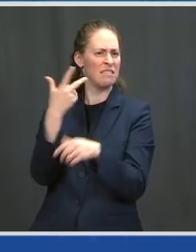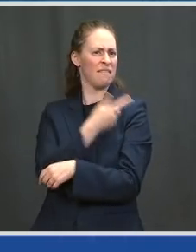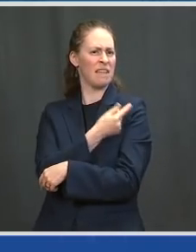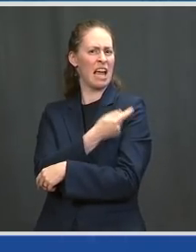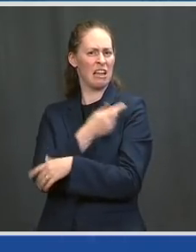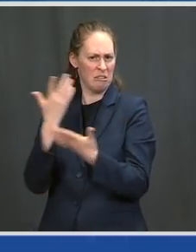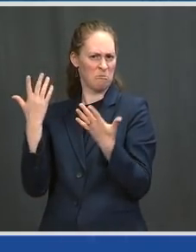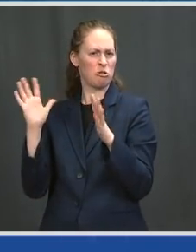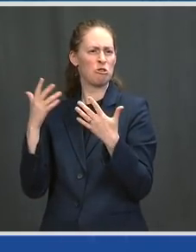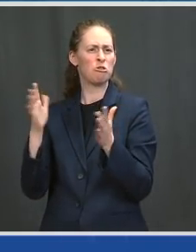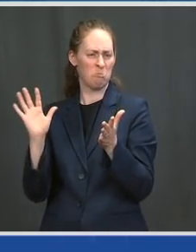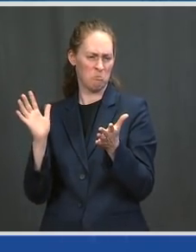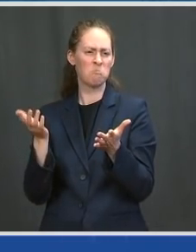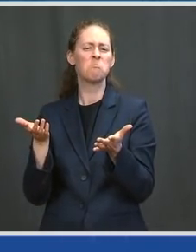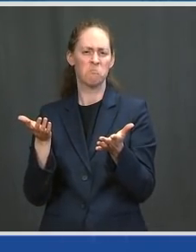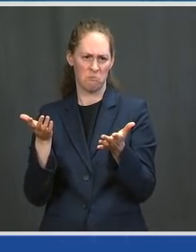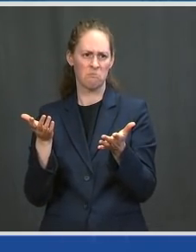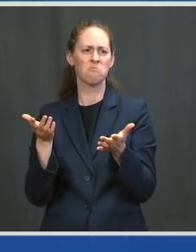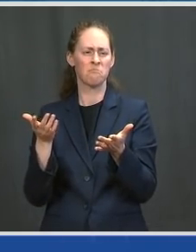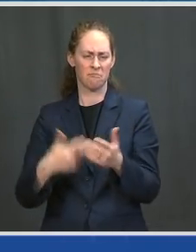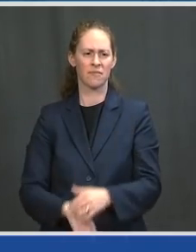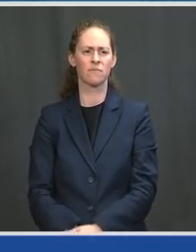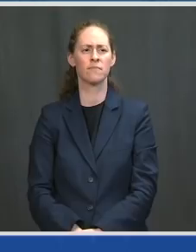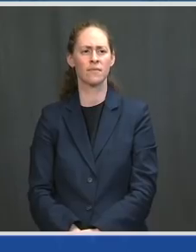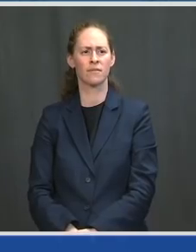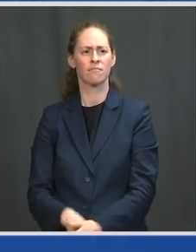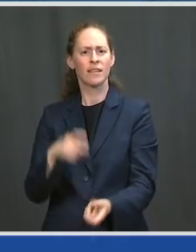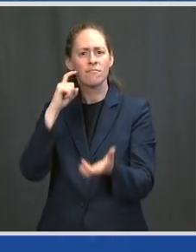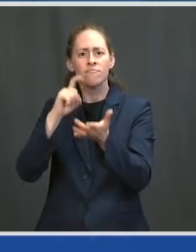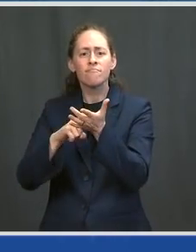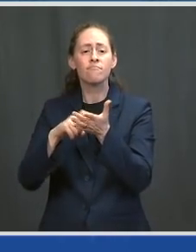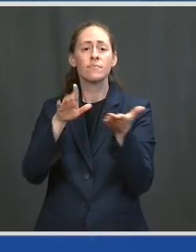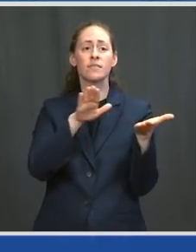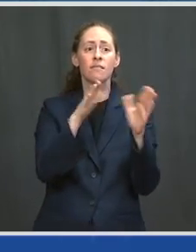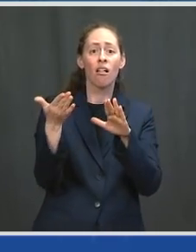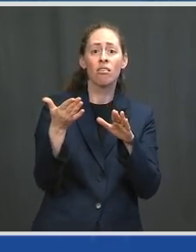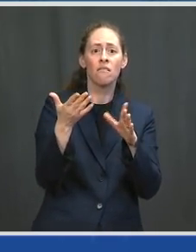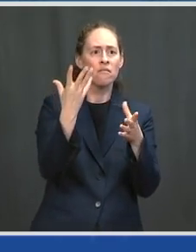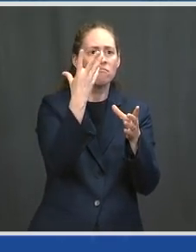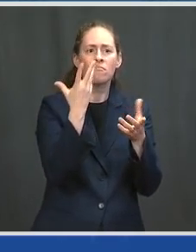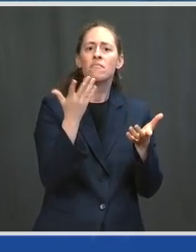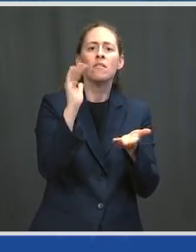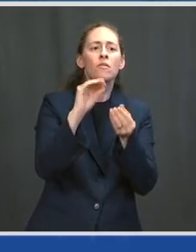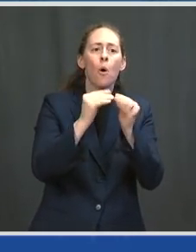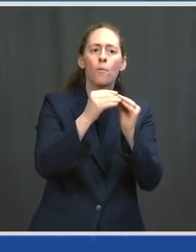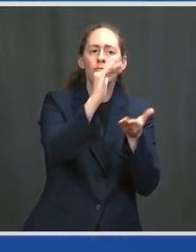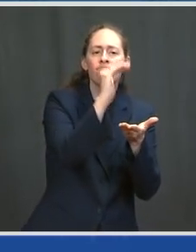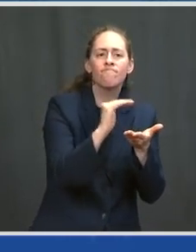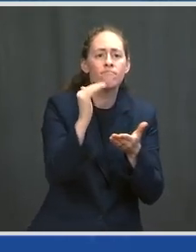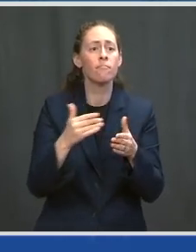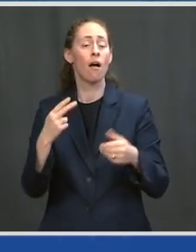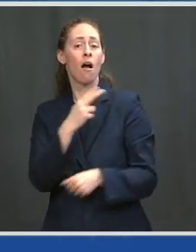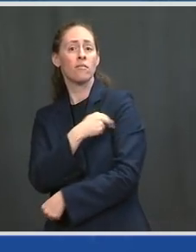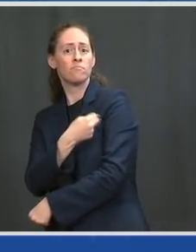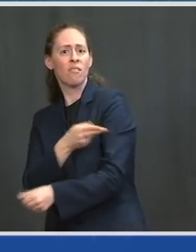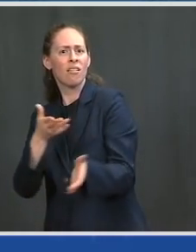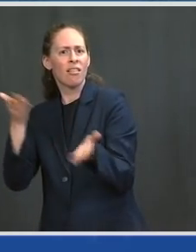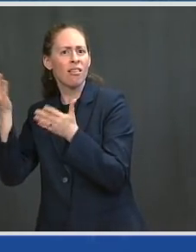Today, the New York Times reported the number of COVID hospitalizations in the United States since April of 2020,